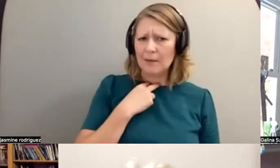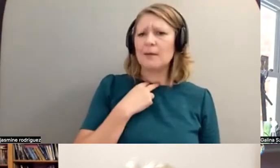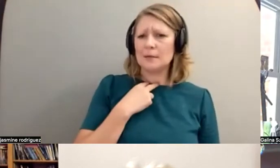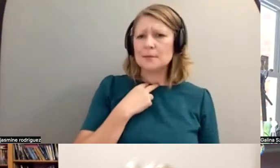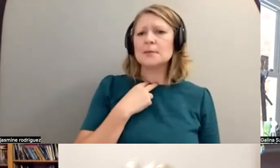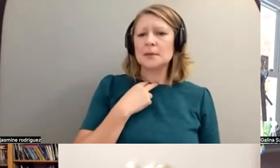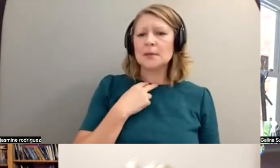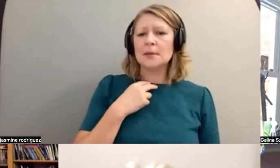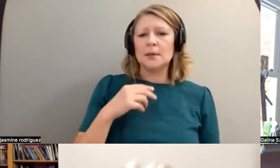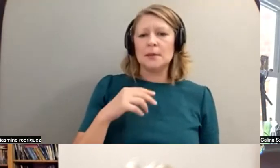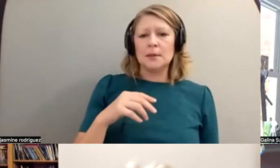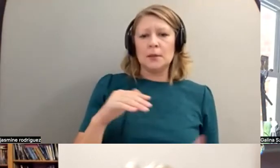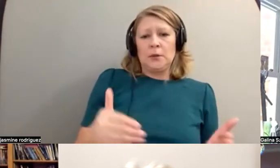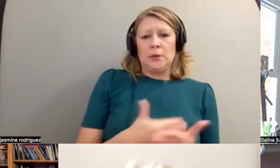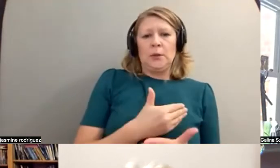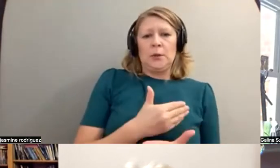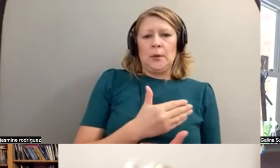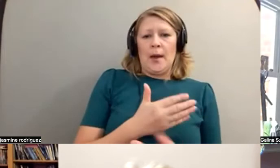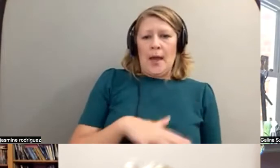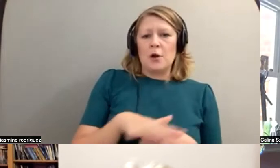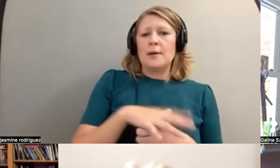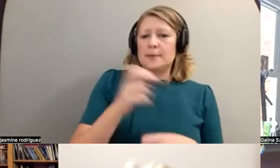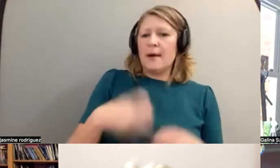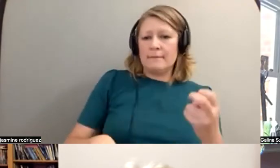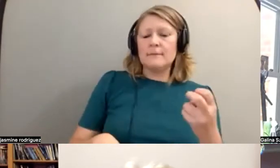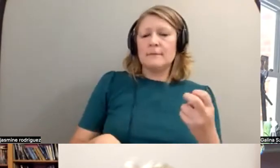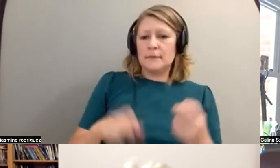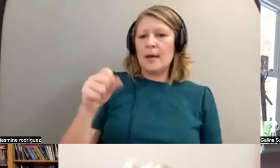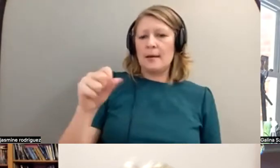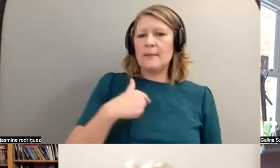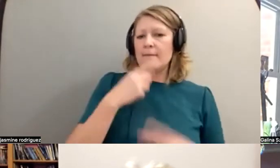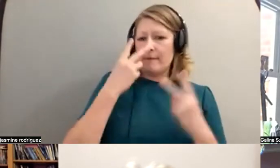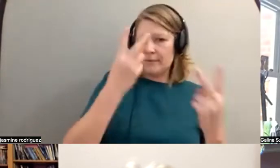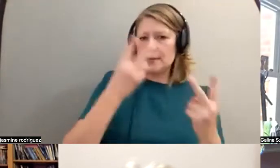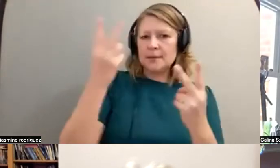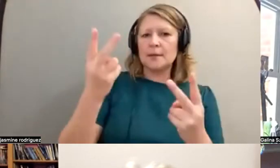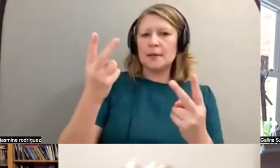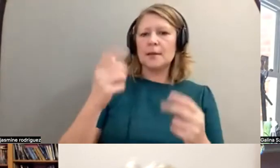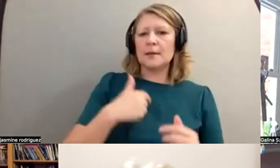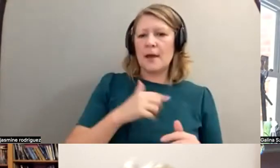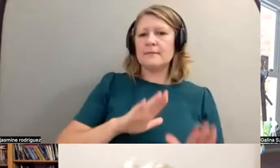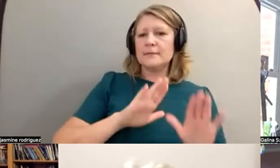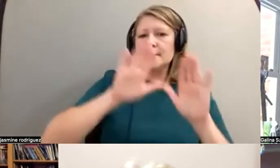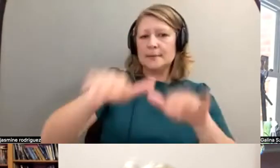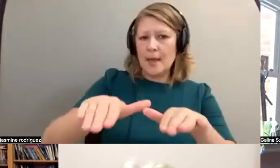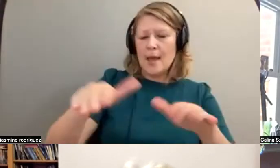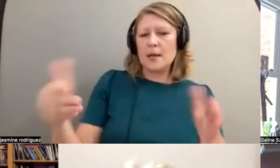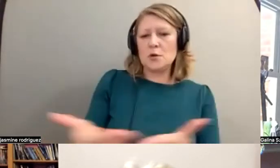I've moved, and I've visited places for long terms too. And it's, it's hard, because people are different, we're all the same, and yet we're also fundamentally--